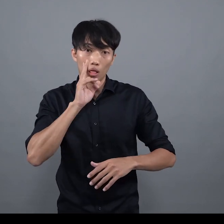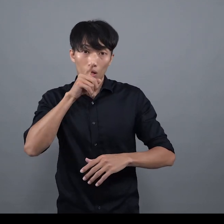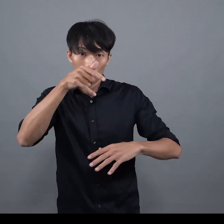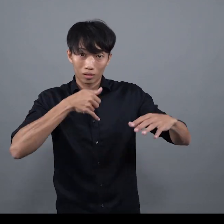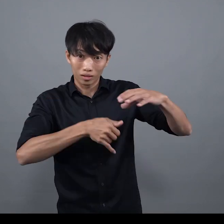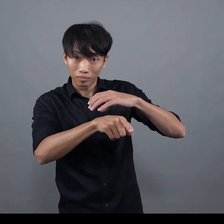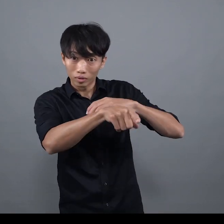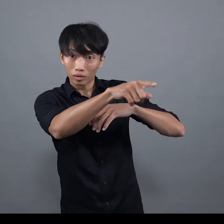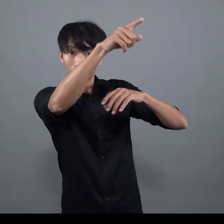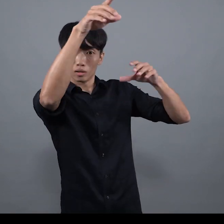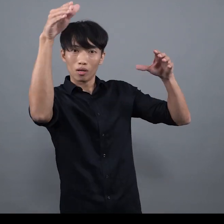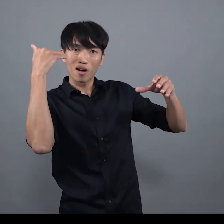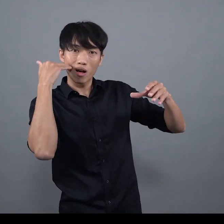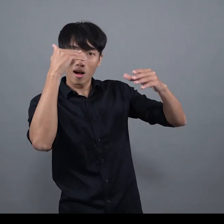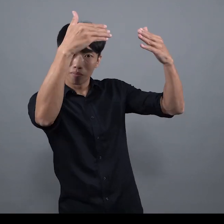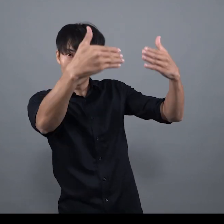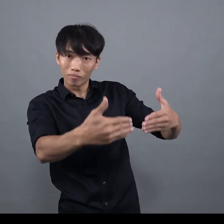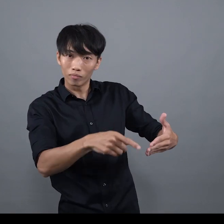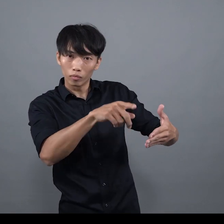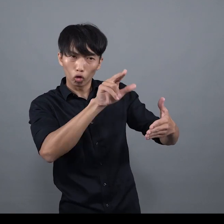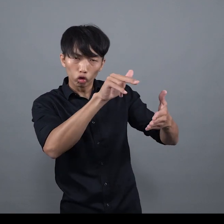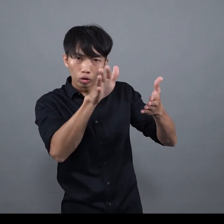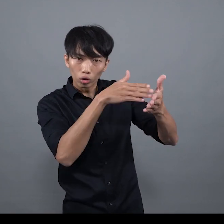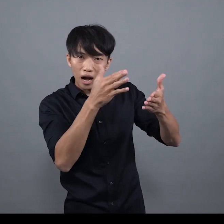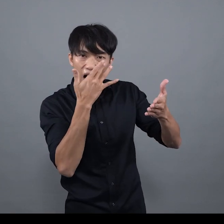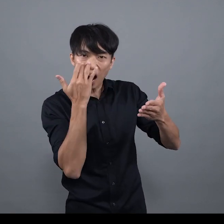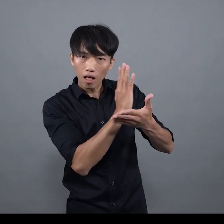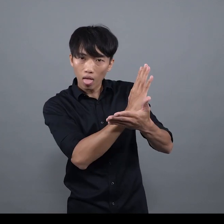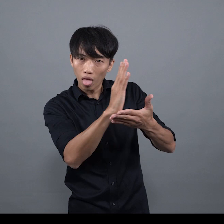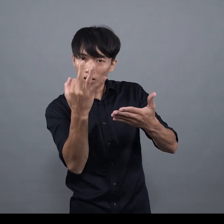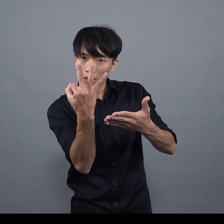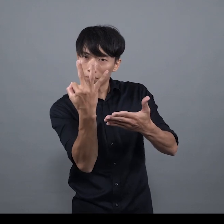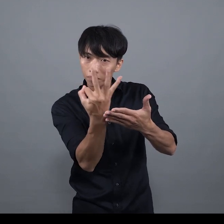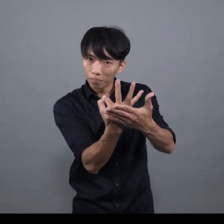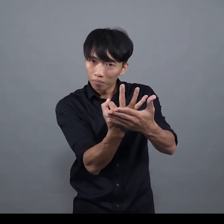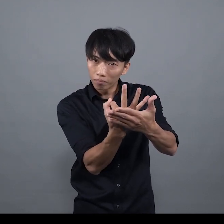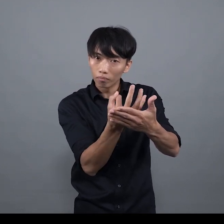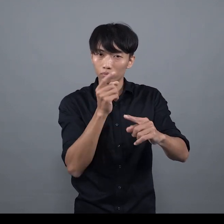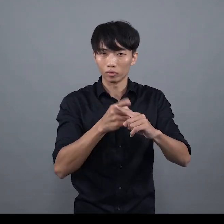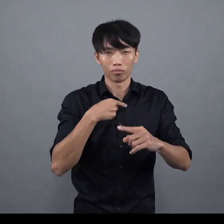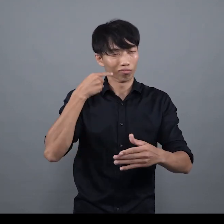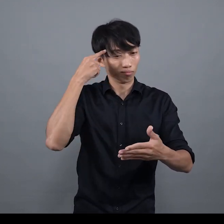IKKO YOKOYAMA： For example, in the entrance there’s a blue curved wall we found three layers of different blue [paint]